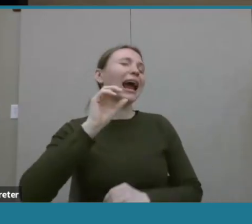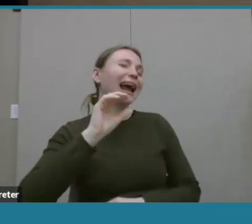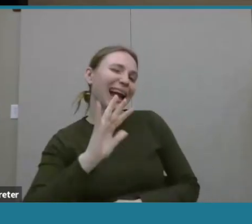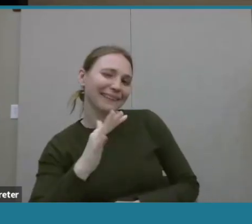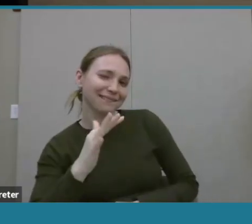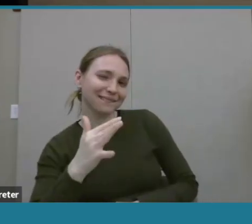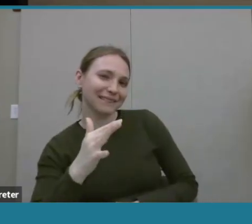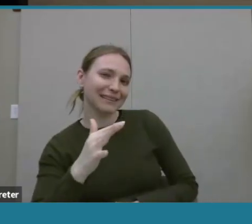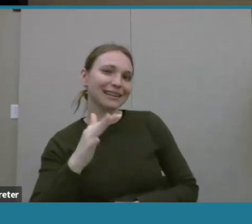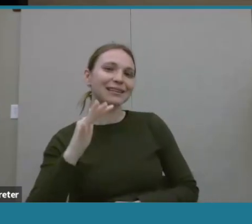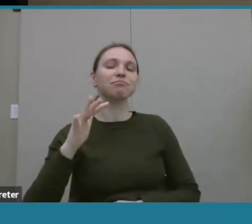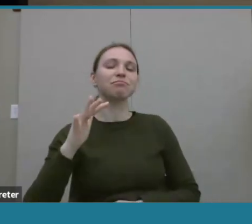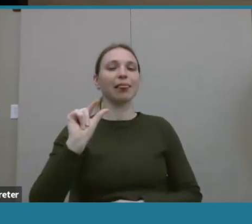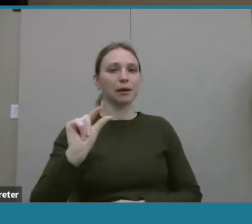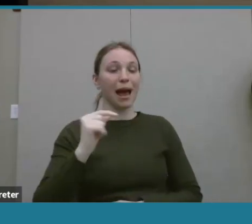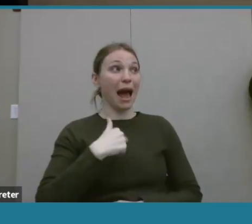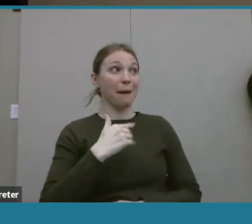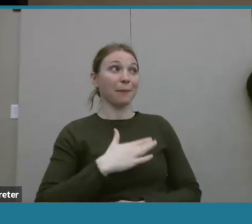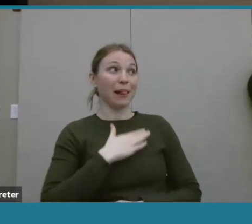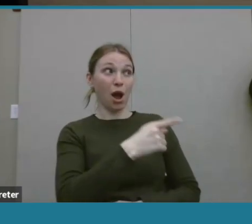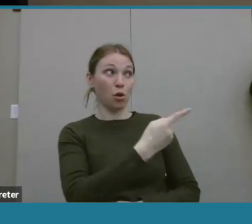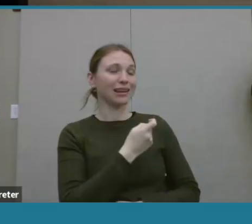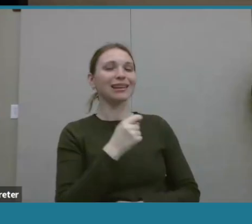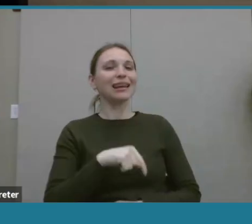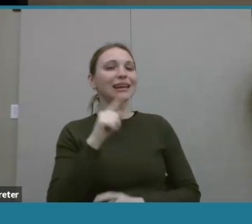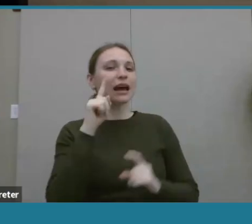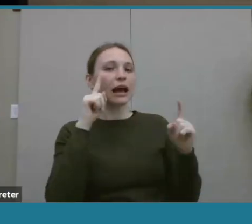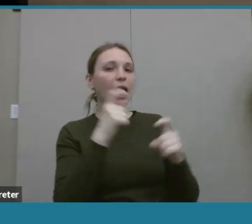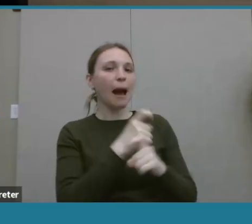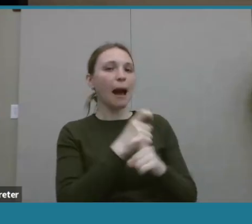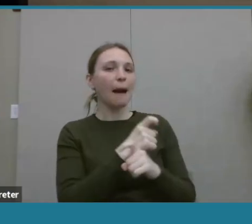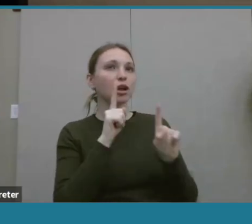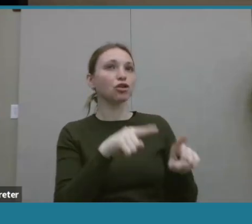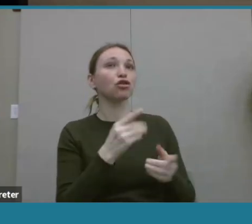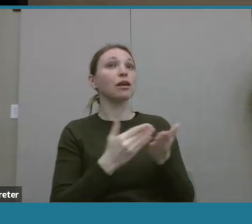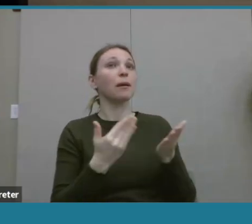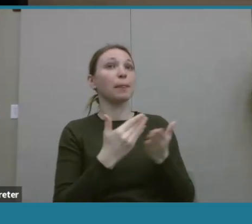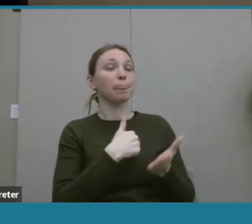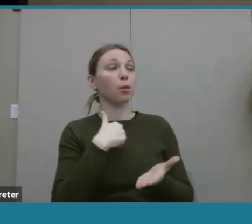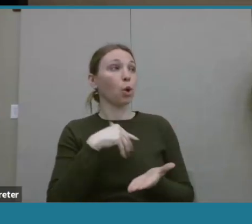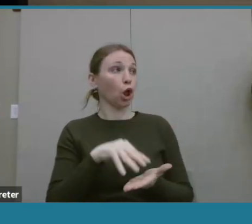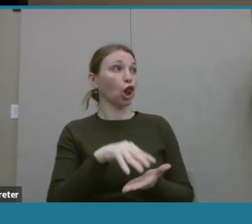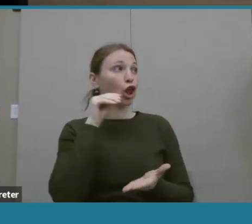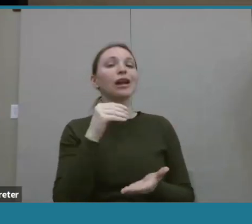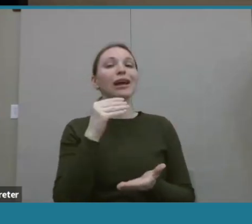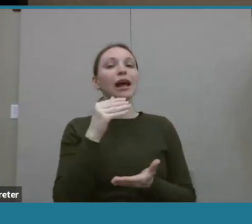So it's a really good question. I'm glad you asked it. It's a complicated answer. So some of the things that we learned from the grant have been codified into the plan.